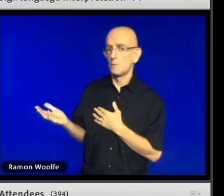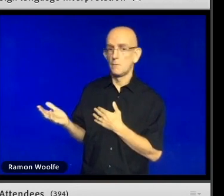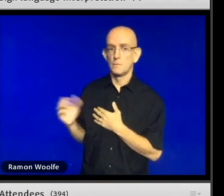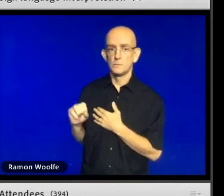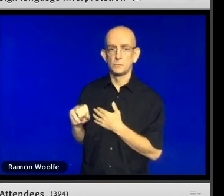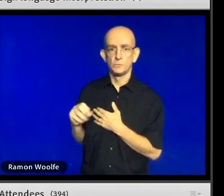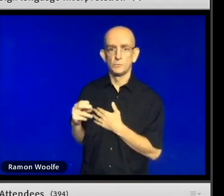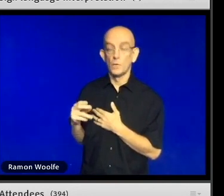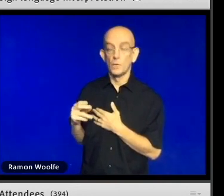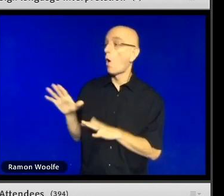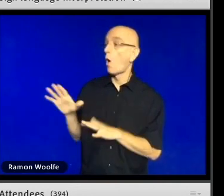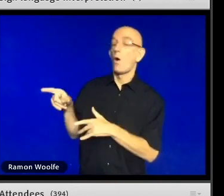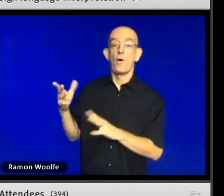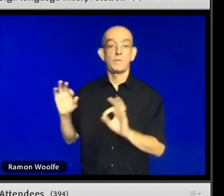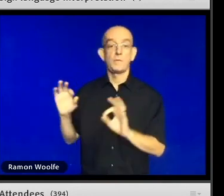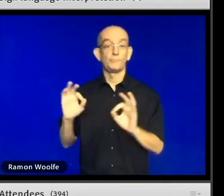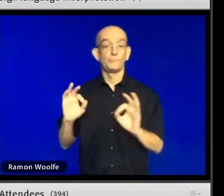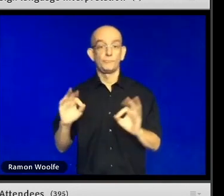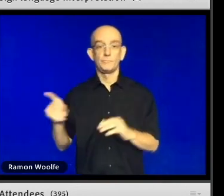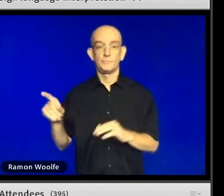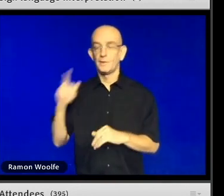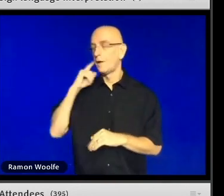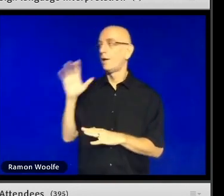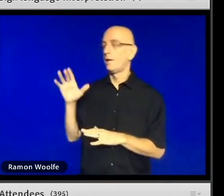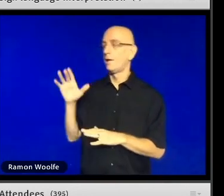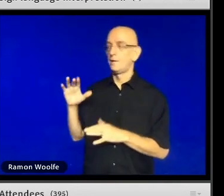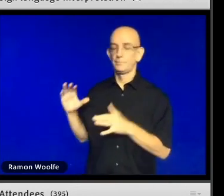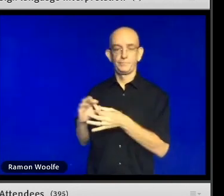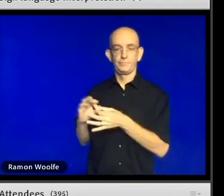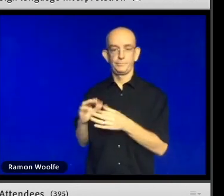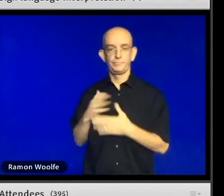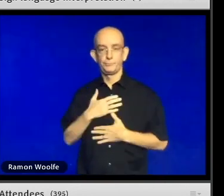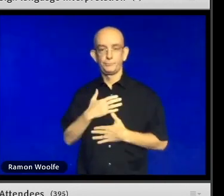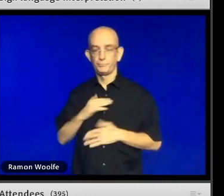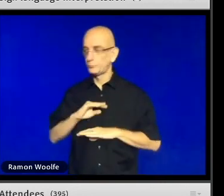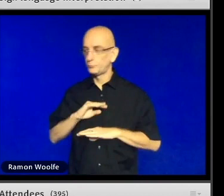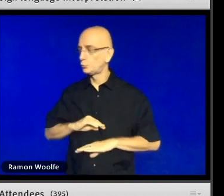and the specificities. Last (muffled voice) next conclusion enlisted information